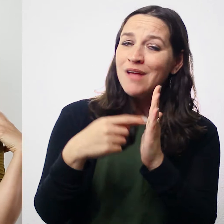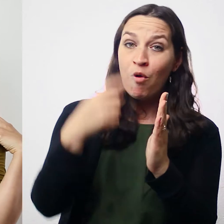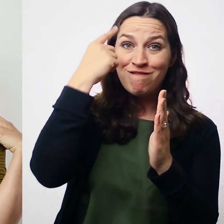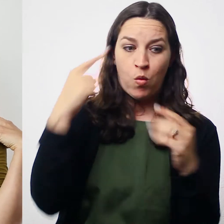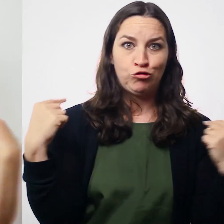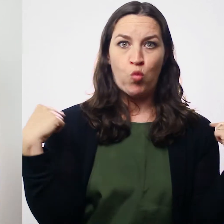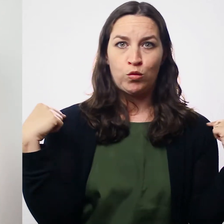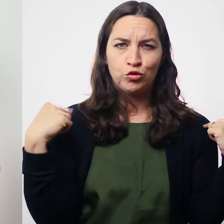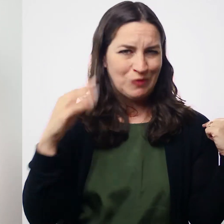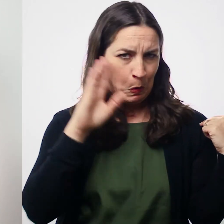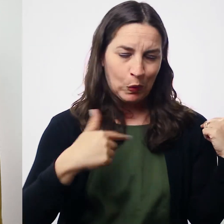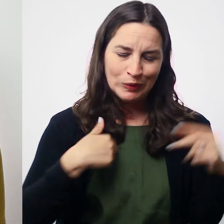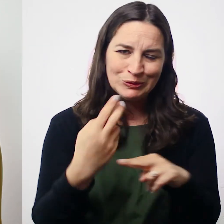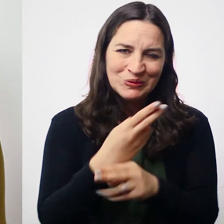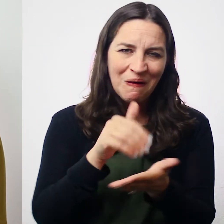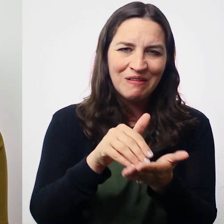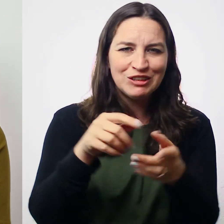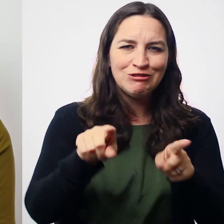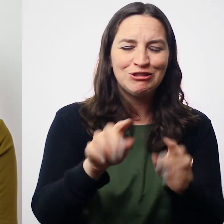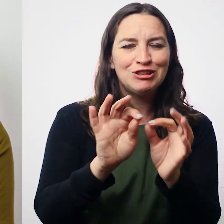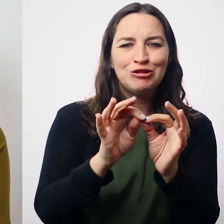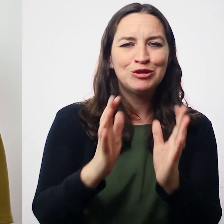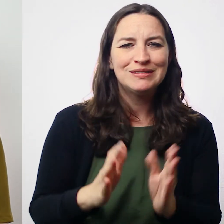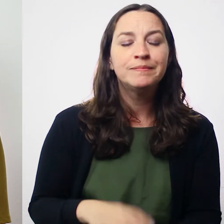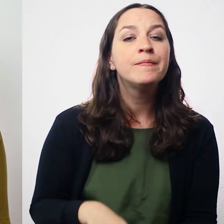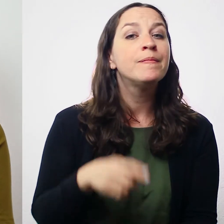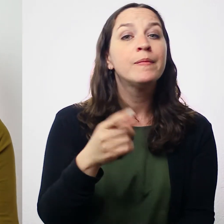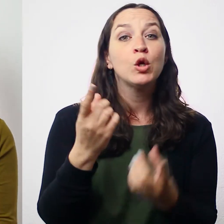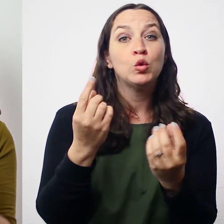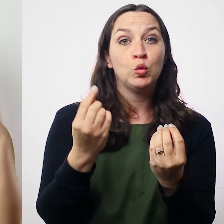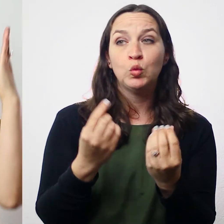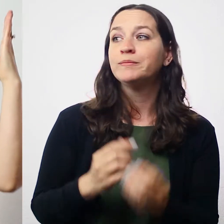the shoulders since we use them so much and interpreting is to go to a wall and take your hand